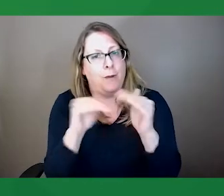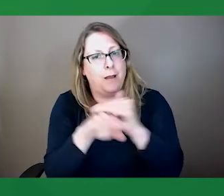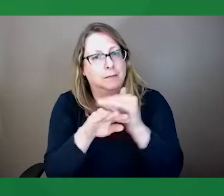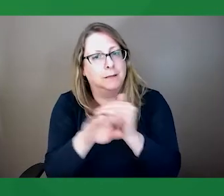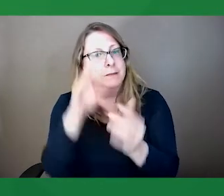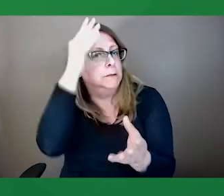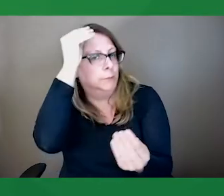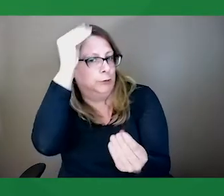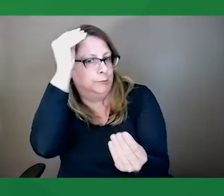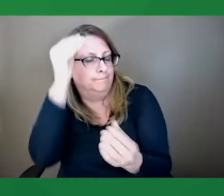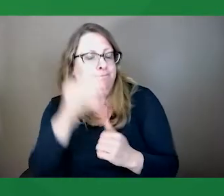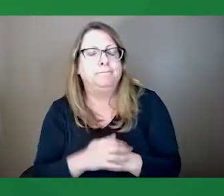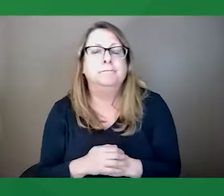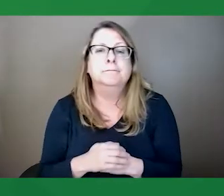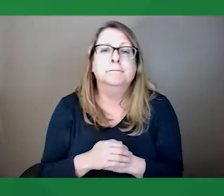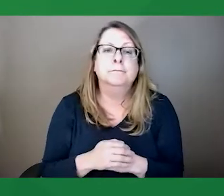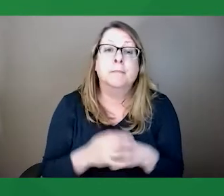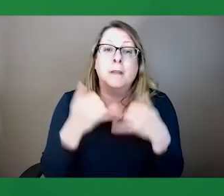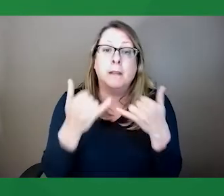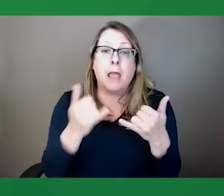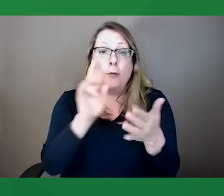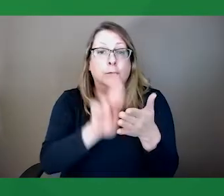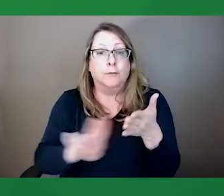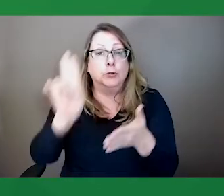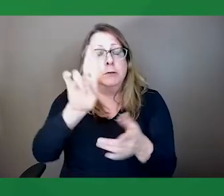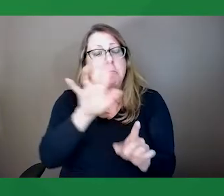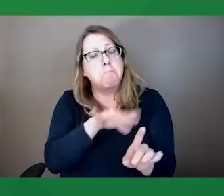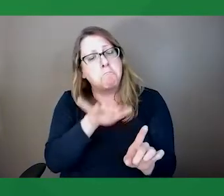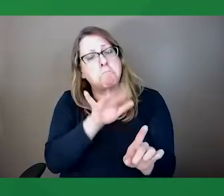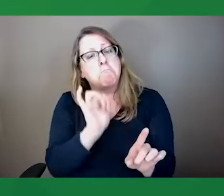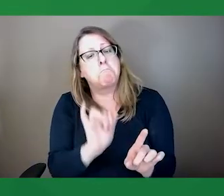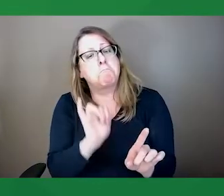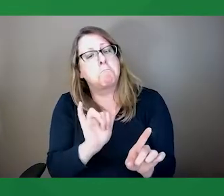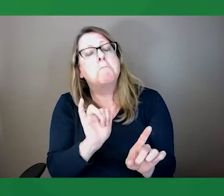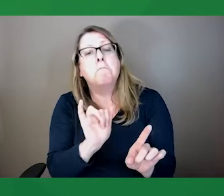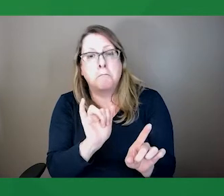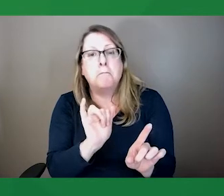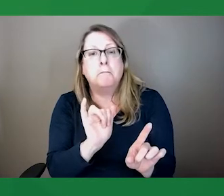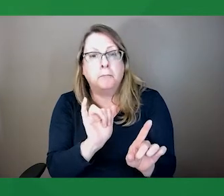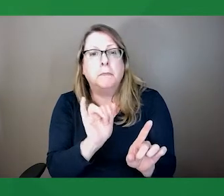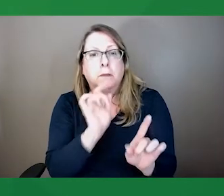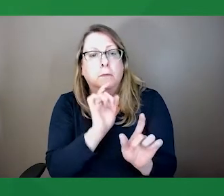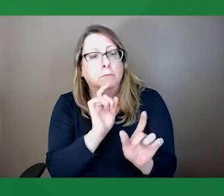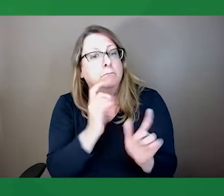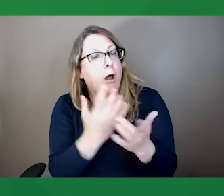Now, because of that, the university decided to give him an opportunity,